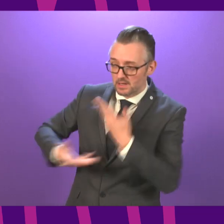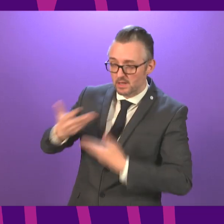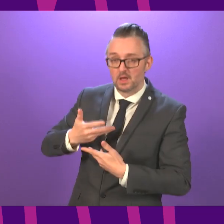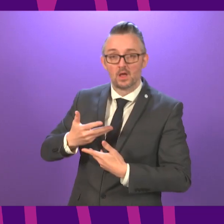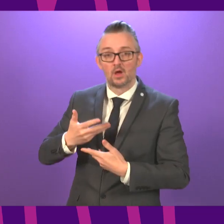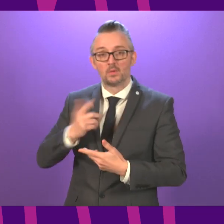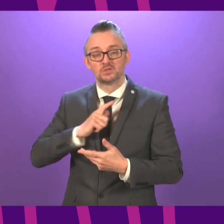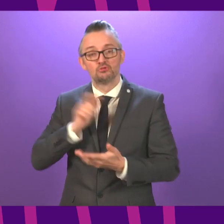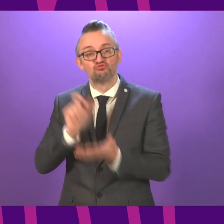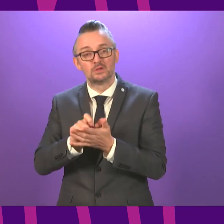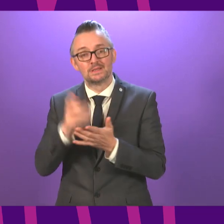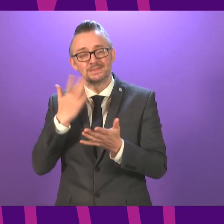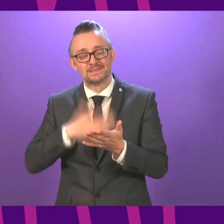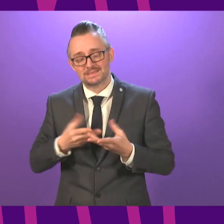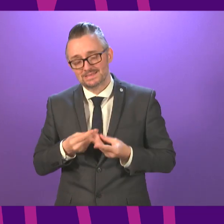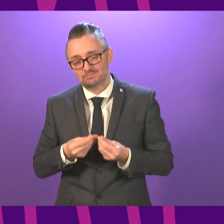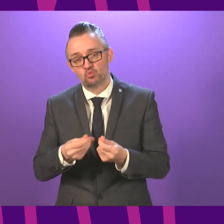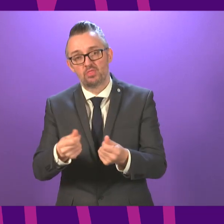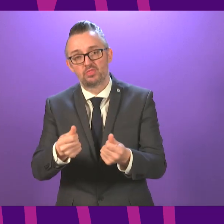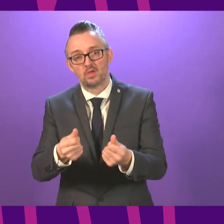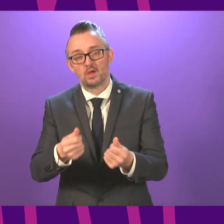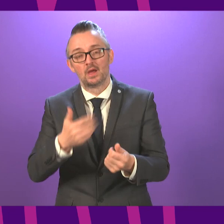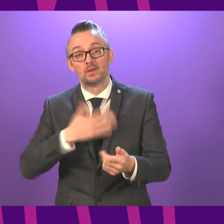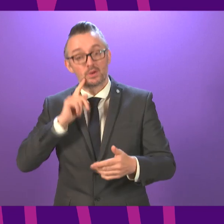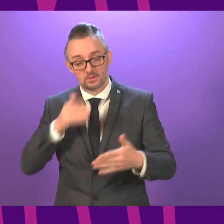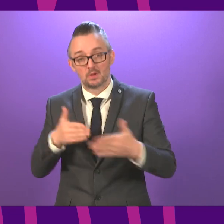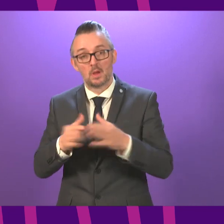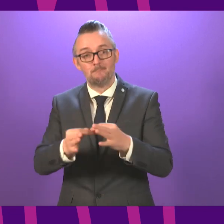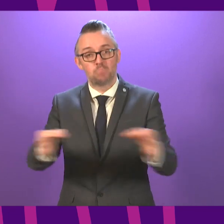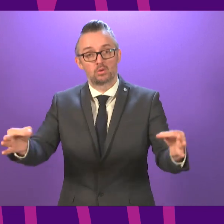about lack of bureaucracy at the border. Whatever happens, even if there are no tariffs there will